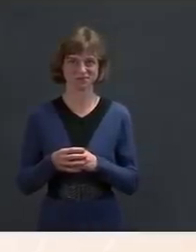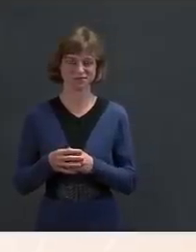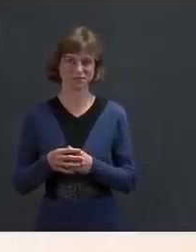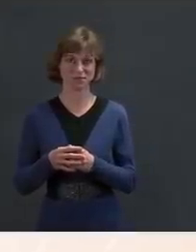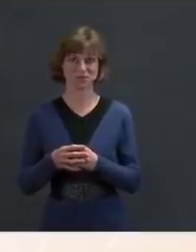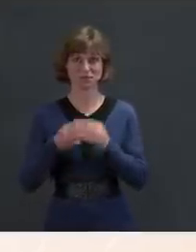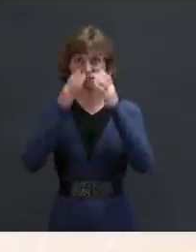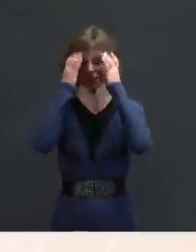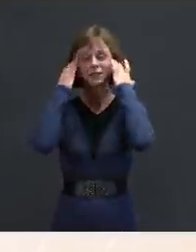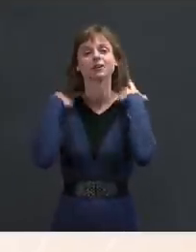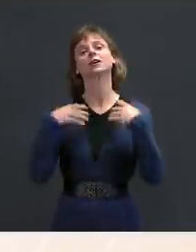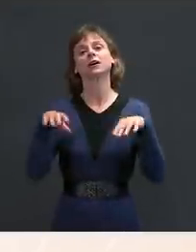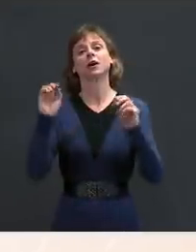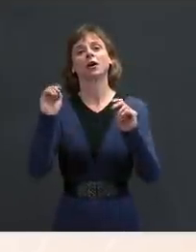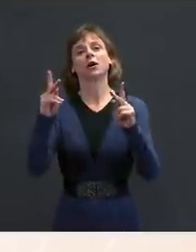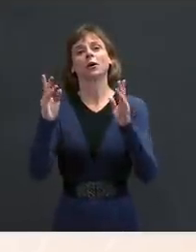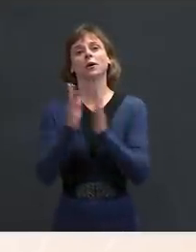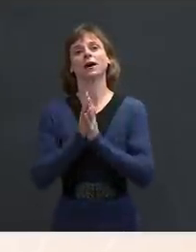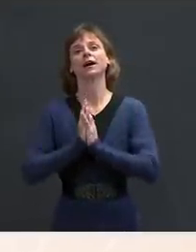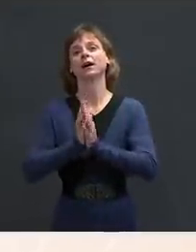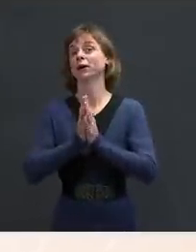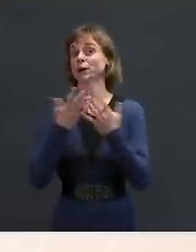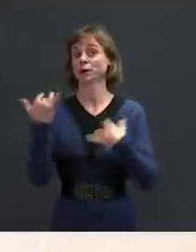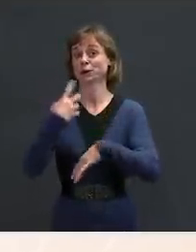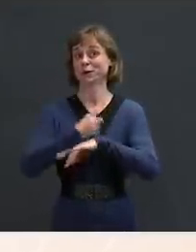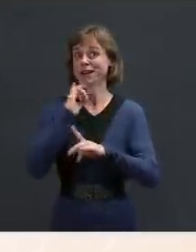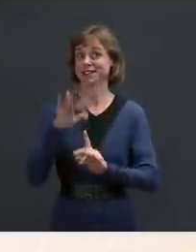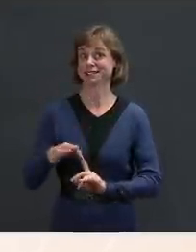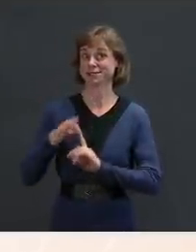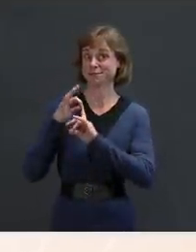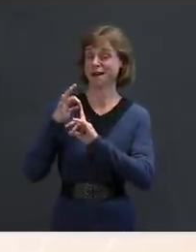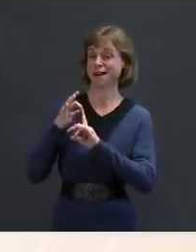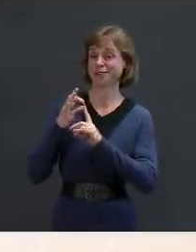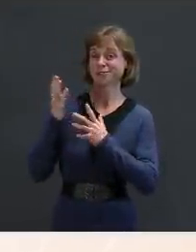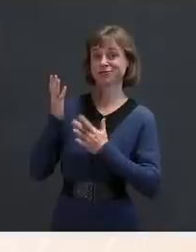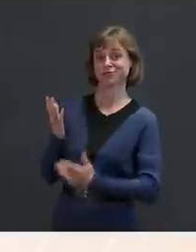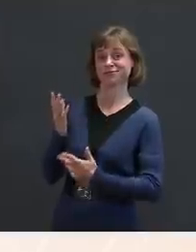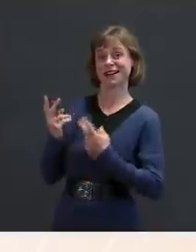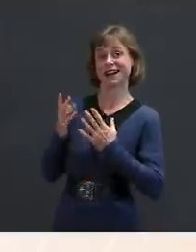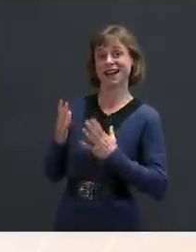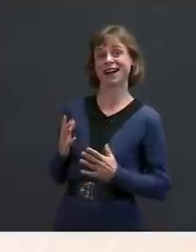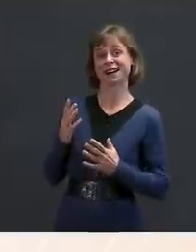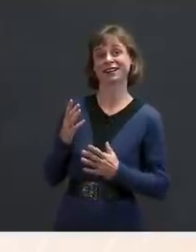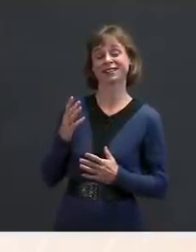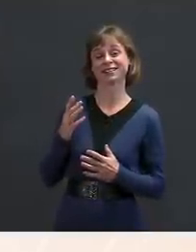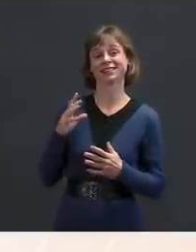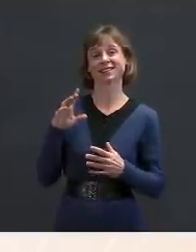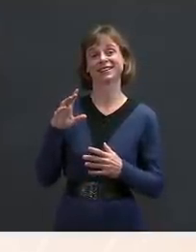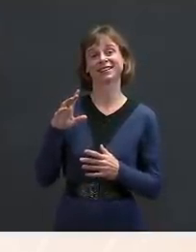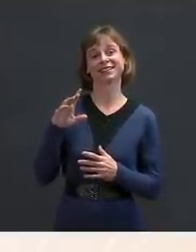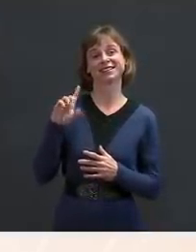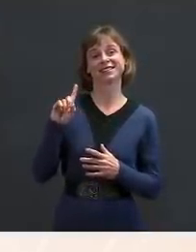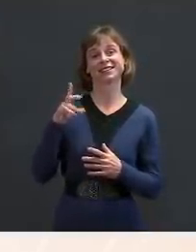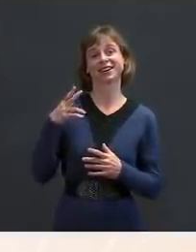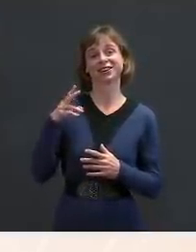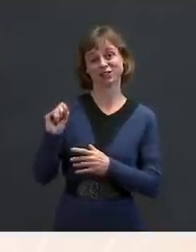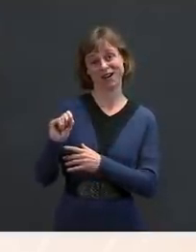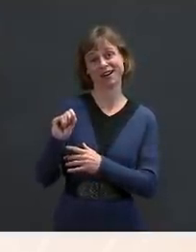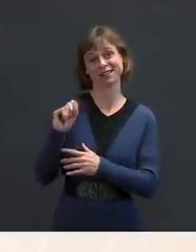Ms. Psaki: Okay. Today, we have a very special guest, Homeland Security Secretary Mayorkas. Secretary Mayorkas is the first Latino